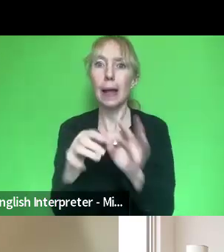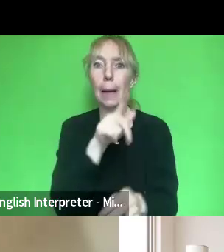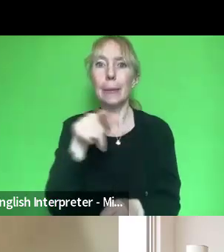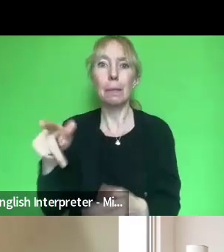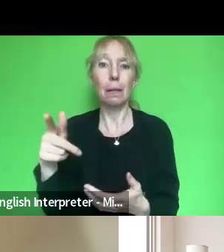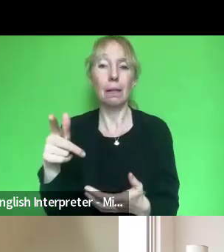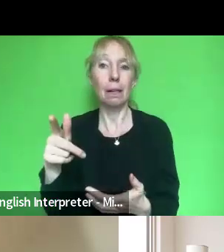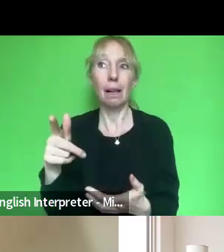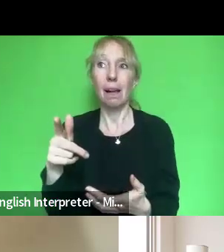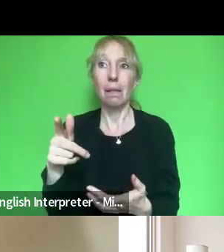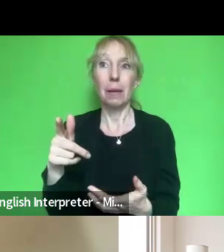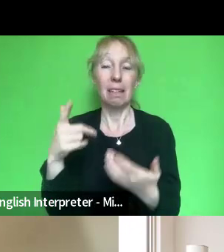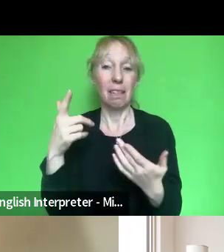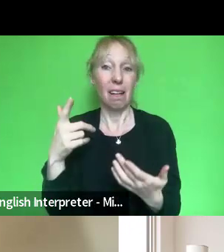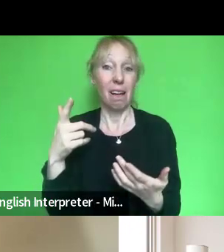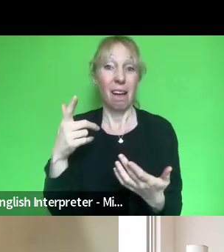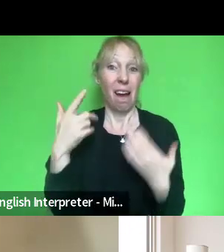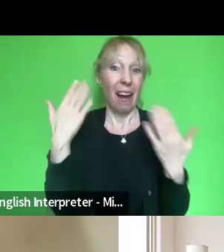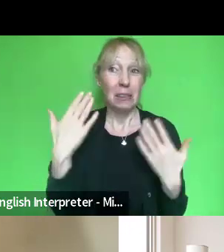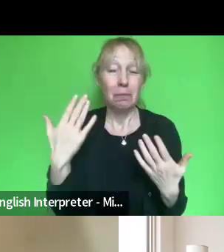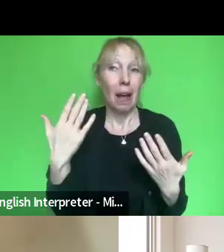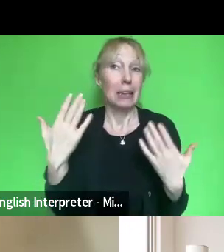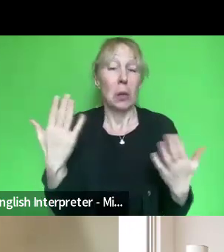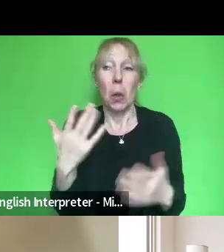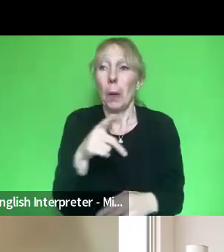I don't want your help with my, my to-do list as long as my arm."